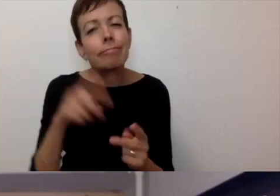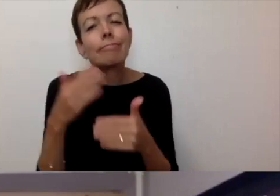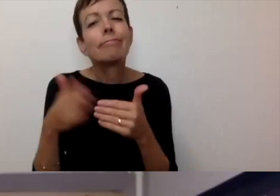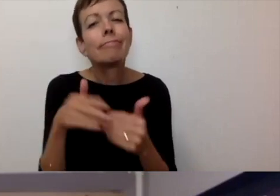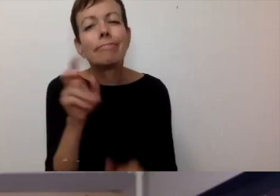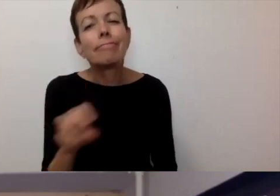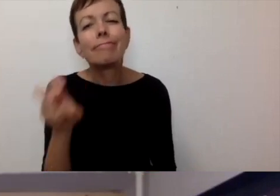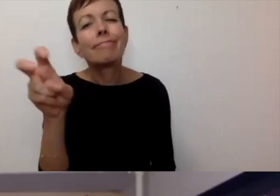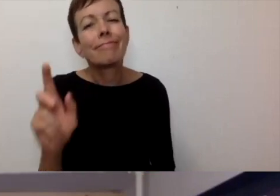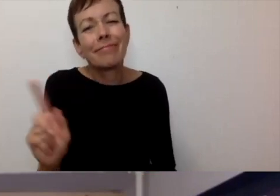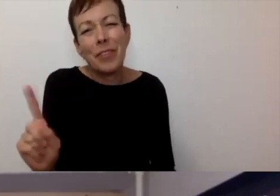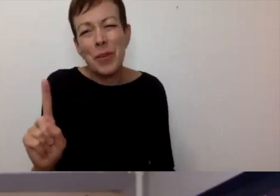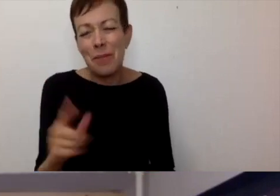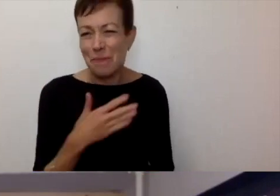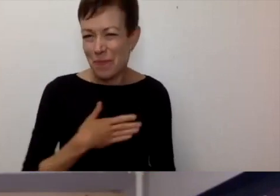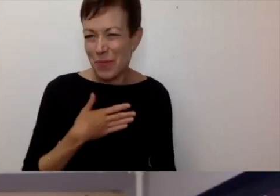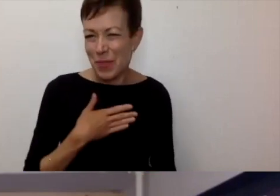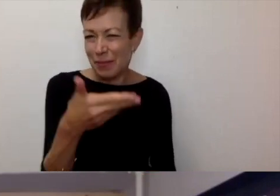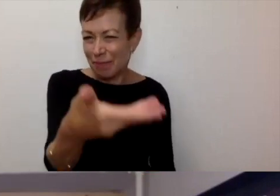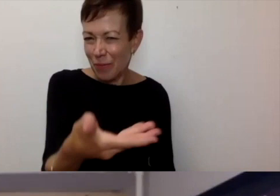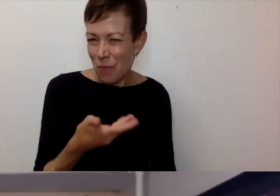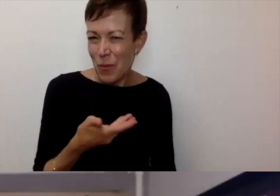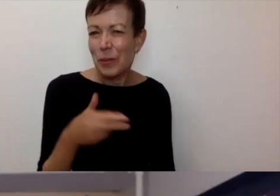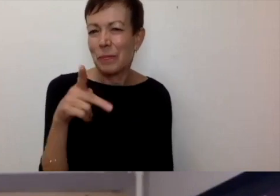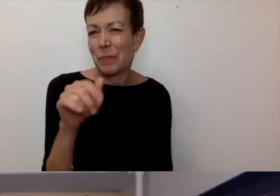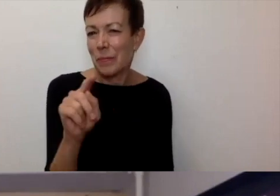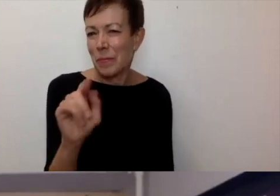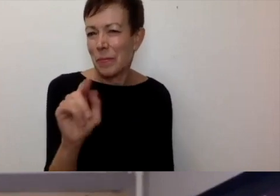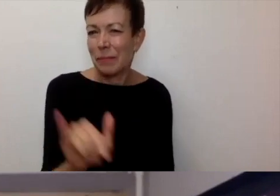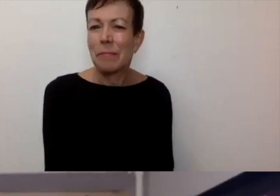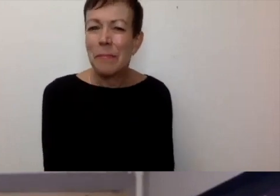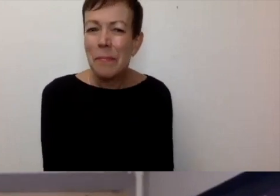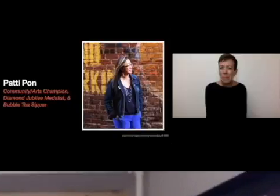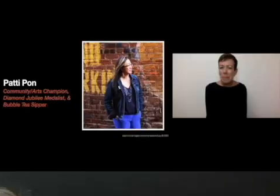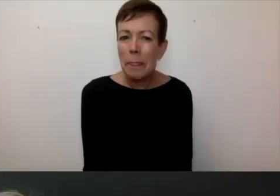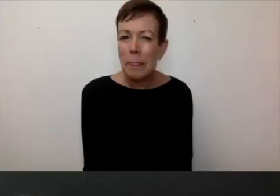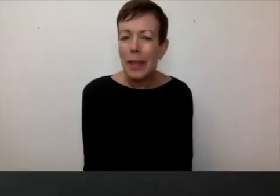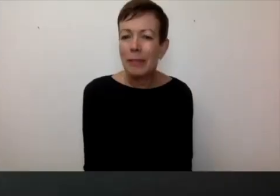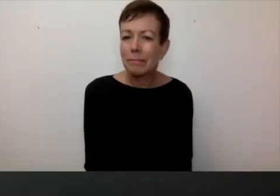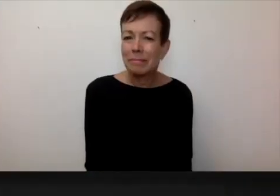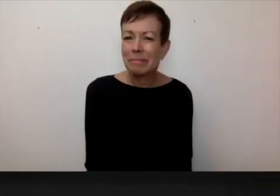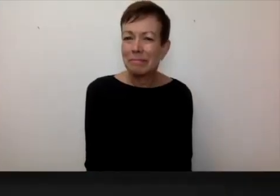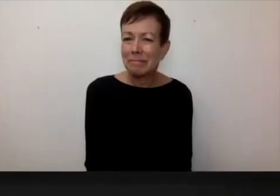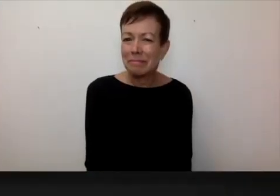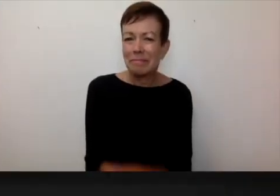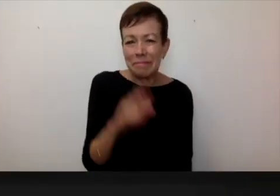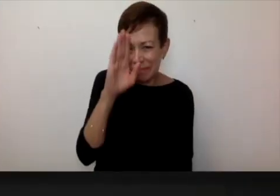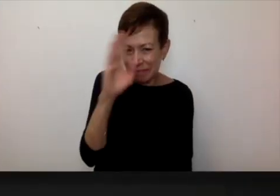do join me in welcoming patti to your screens patty hi and thank you very much matt for that introduction